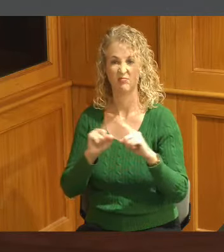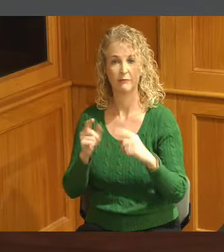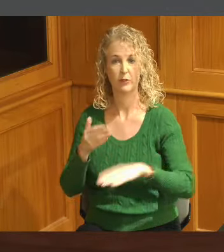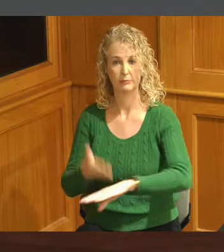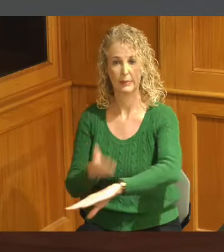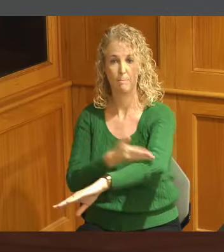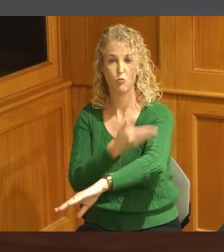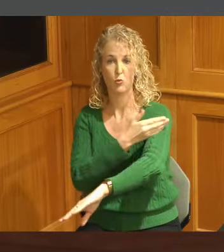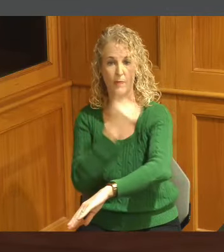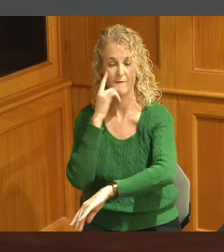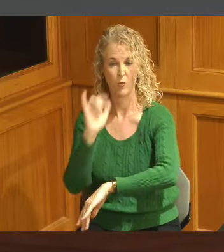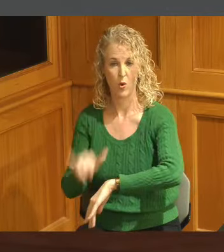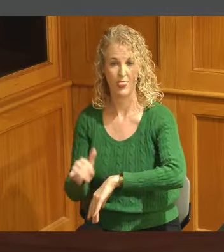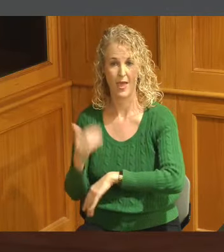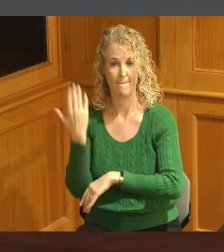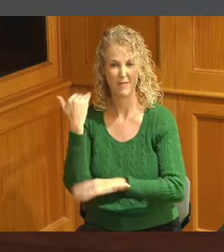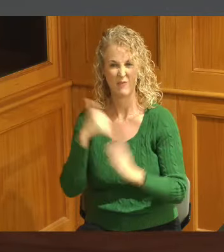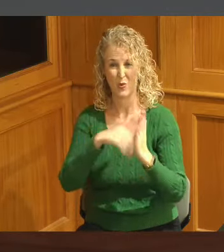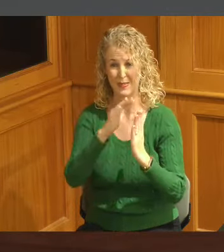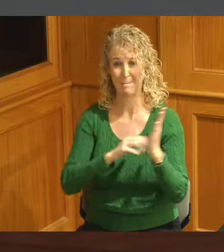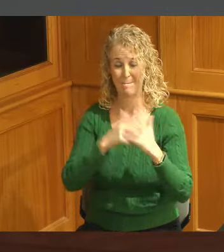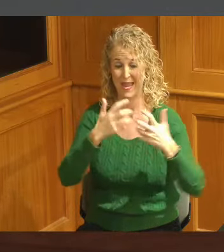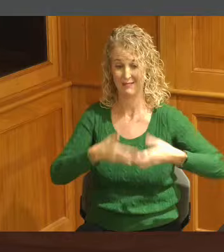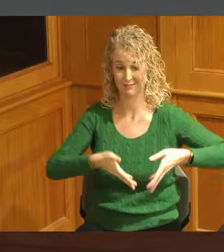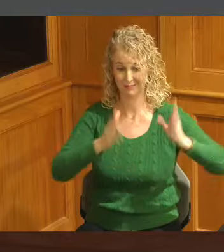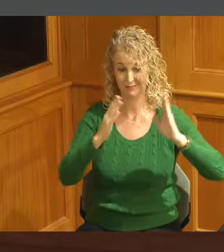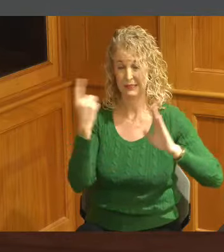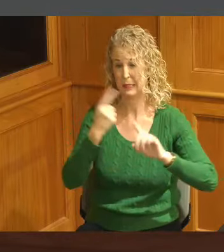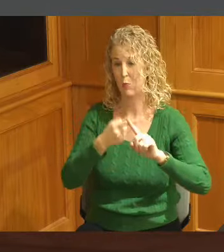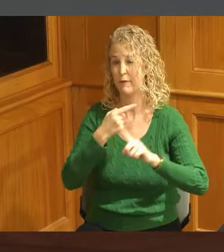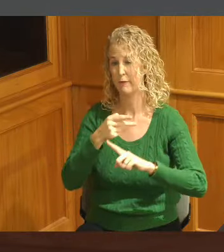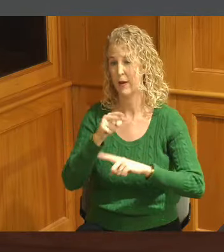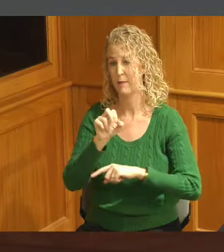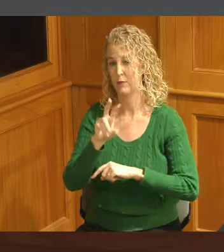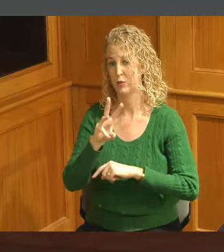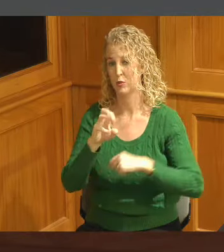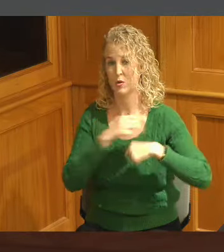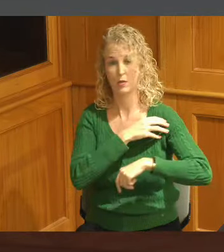to that former paint facility. I believe Melissa Johnson is here. oh, there she is over on the